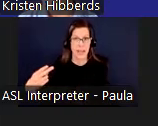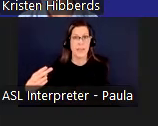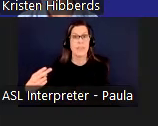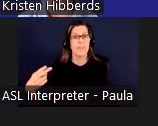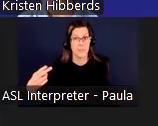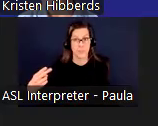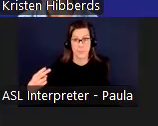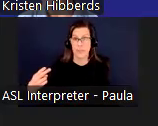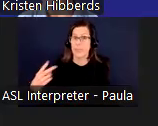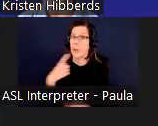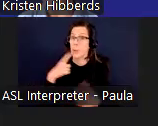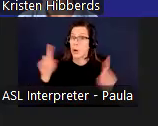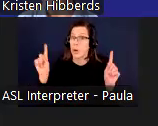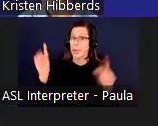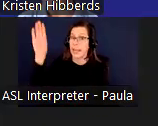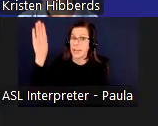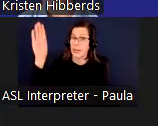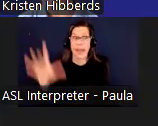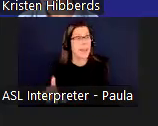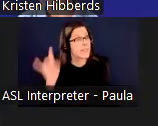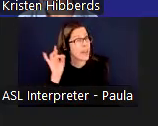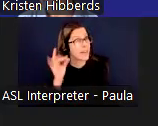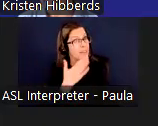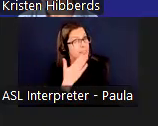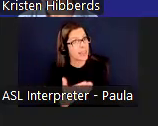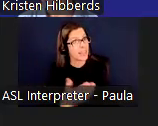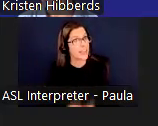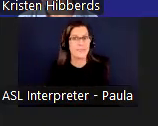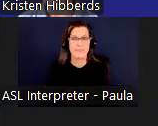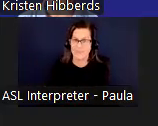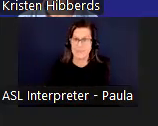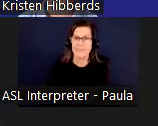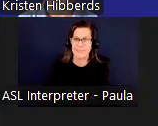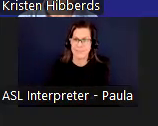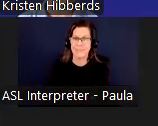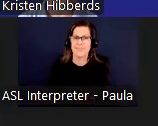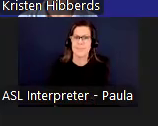Glad to see it. I found it. Thank you. Sorry for that. So this is Steph with the Ombudsman's office again.